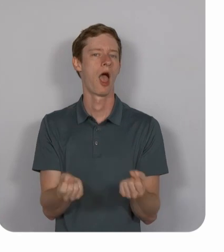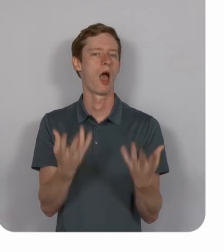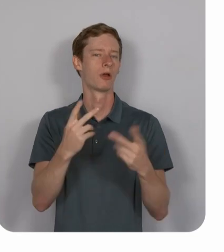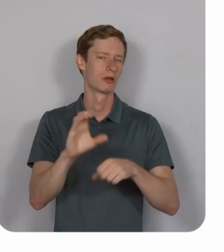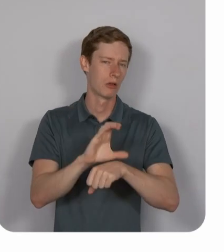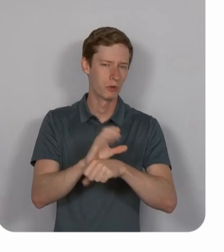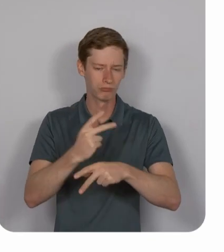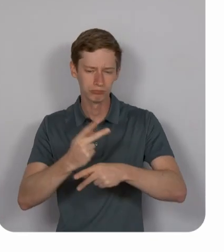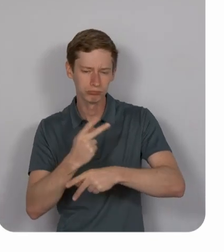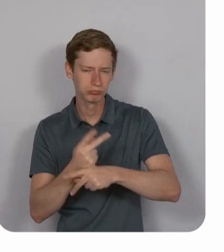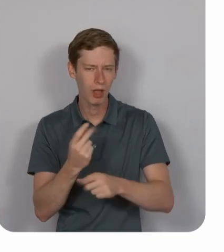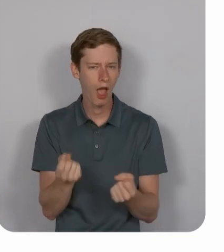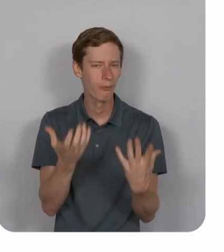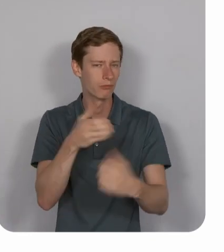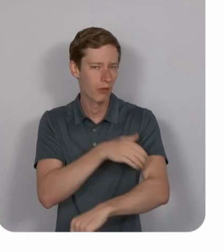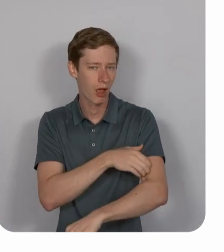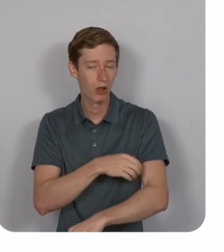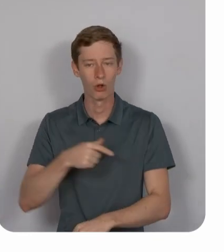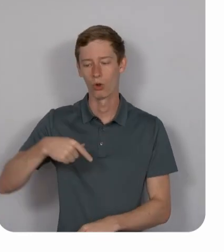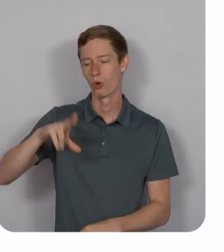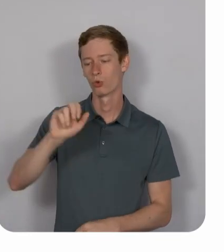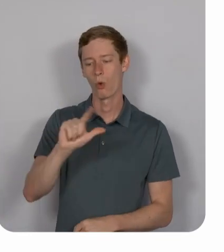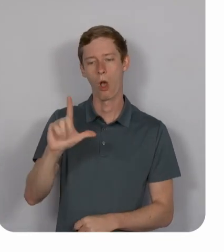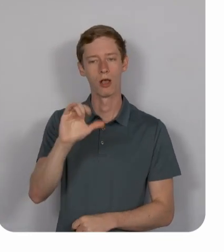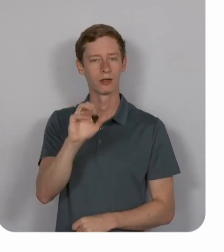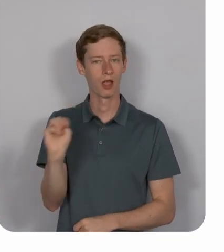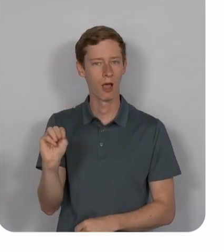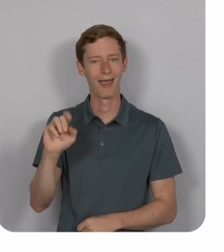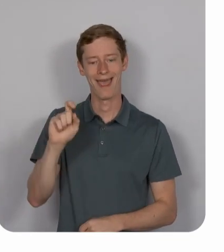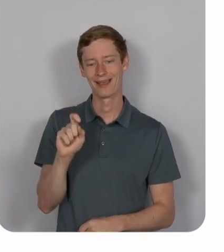The all-new Qualcomm Snapdragon XR2 Gen 2 Platform